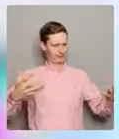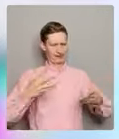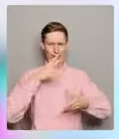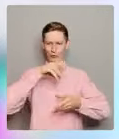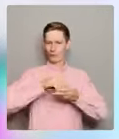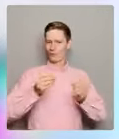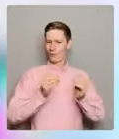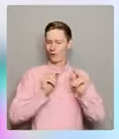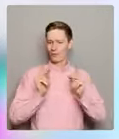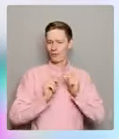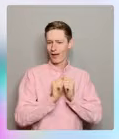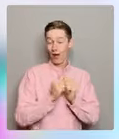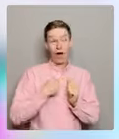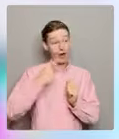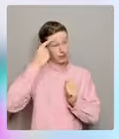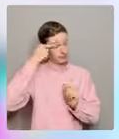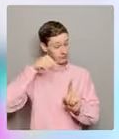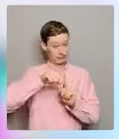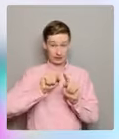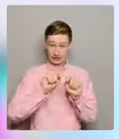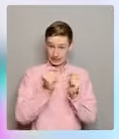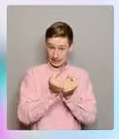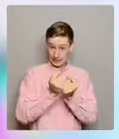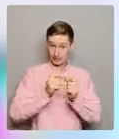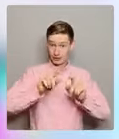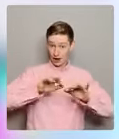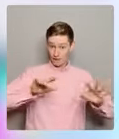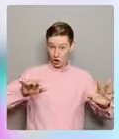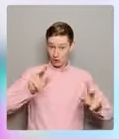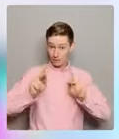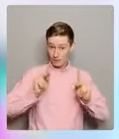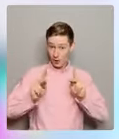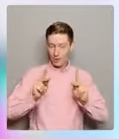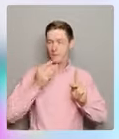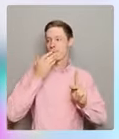I always say that, you know, the best place to start is to have a diverse team, but sometimes,